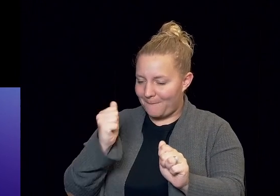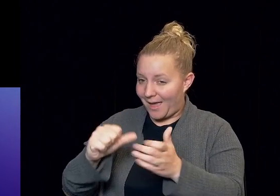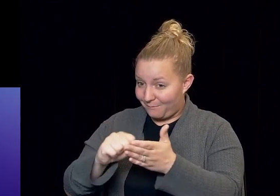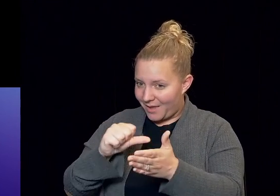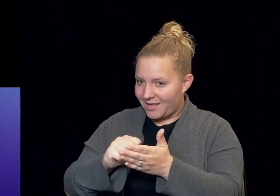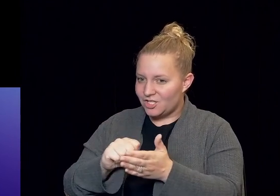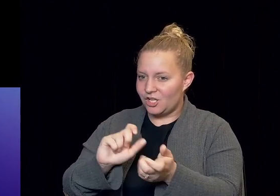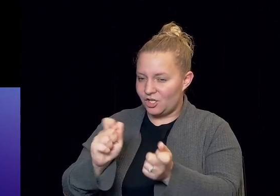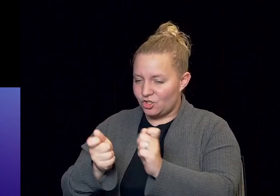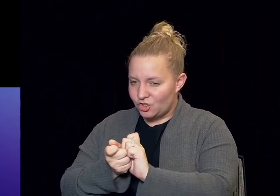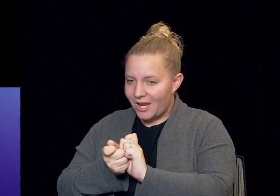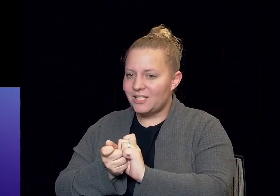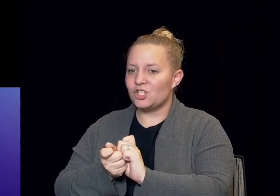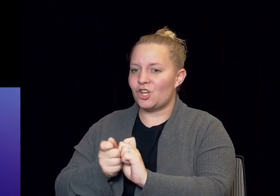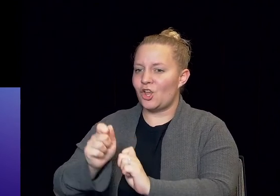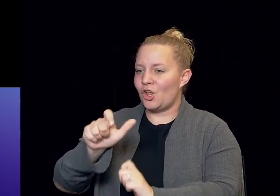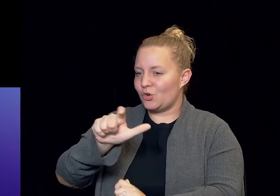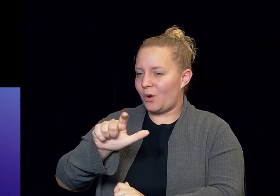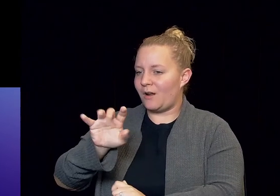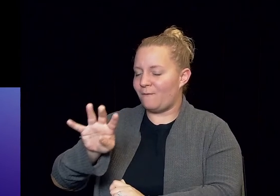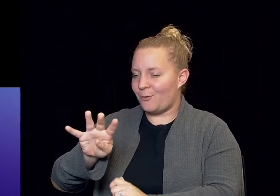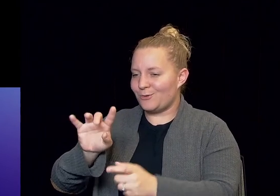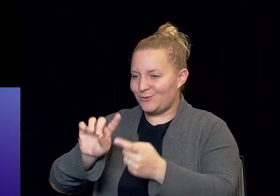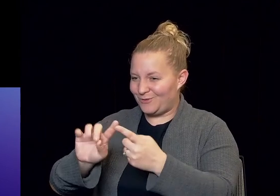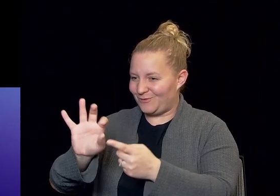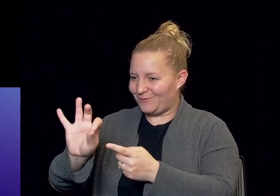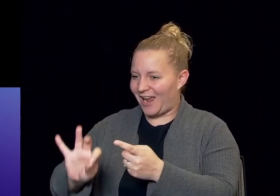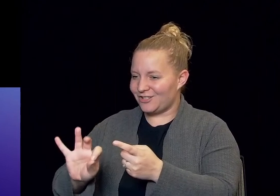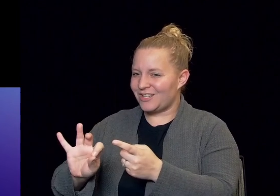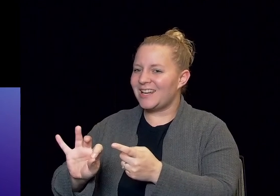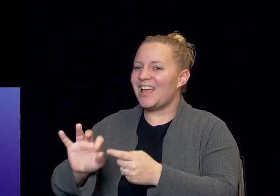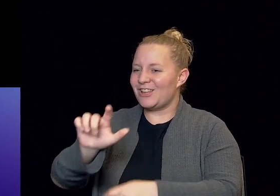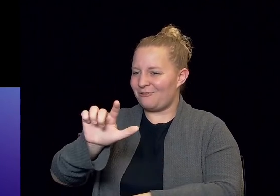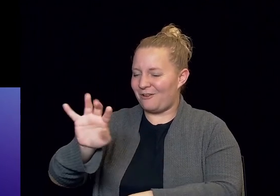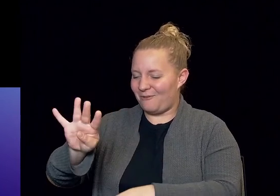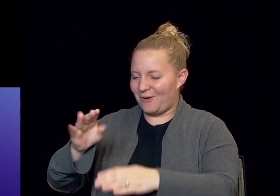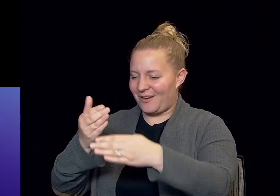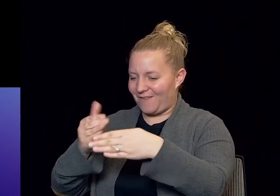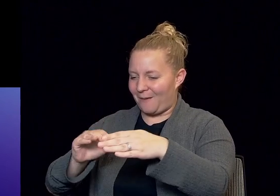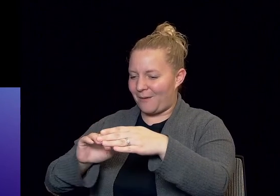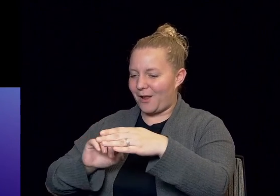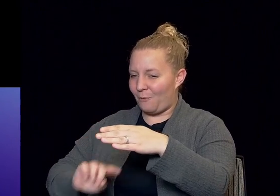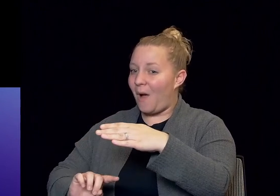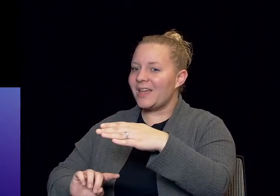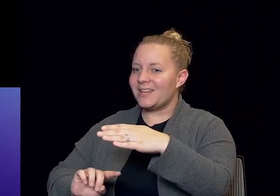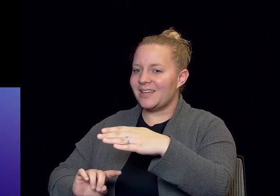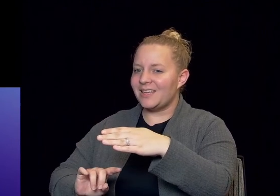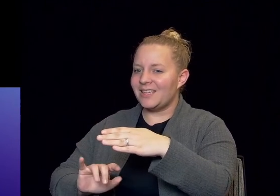you put 24 over 1. So, if I multiply this straight across it would end up with 24/4 and we know